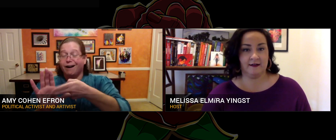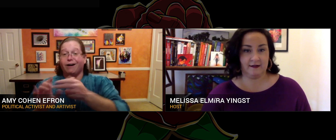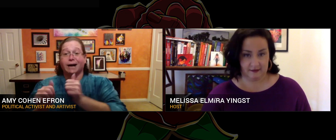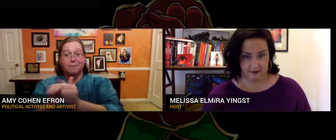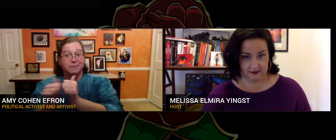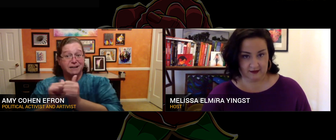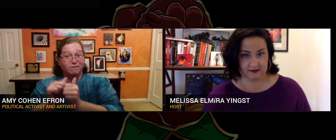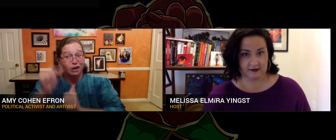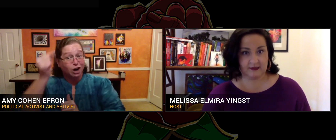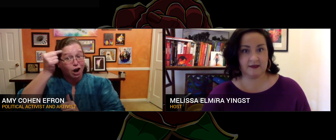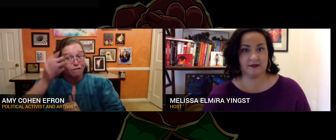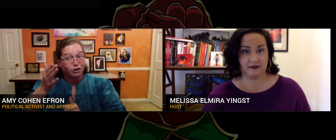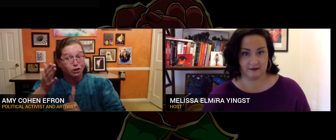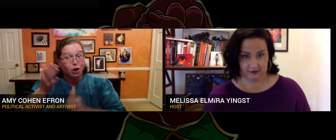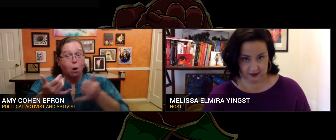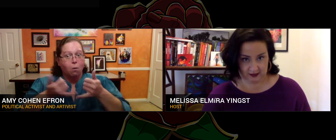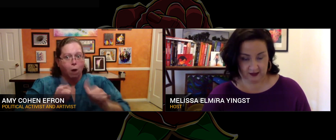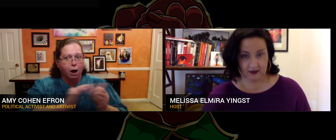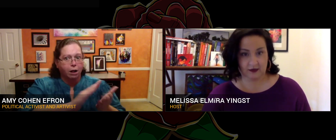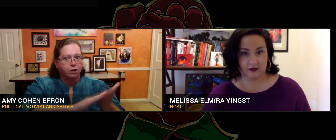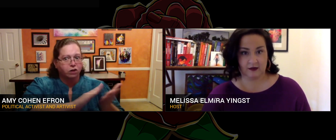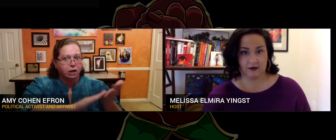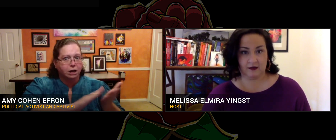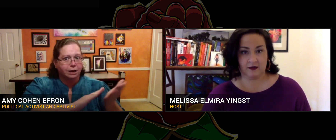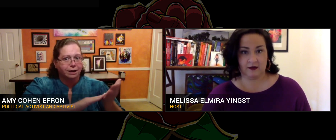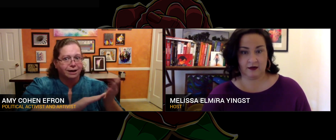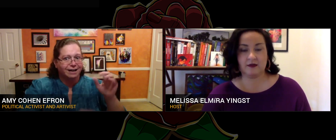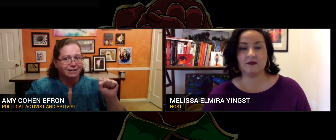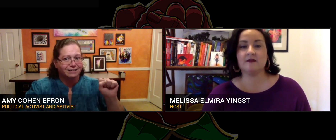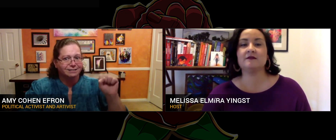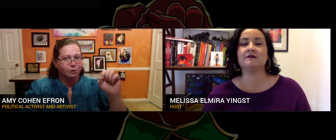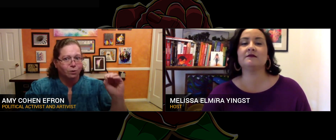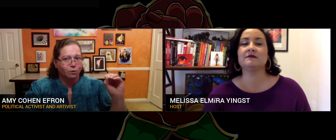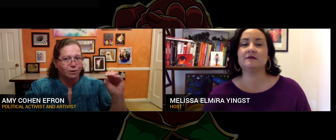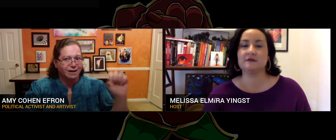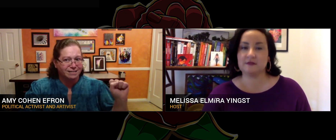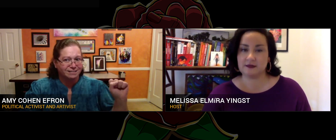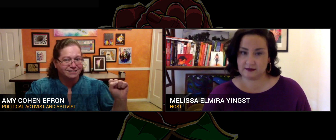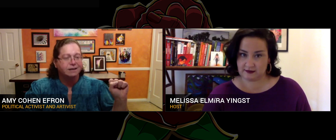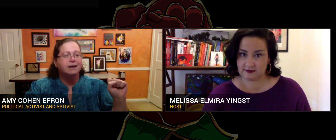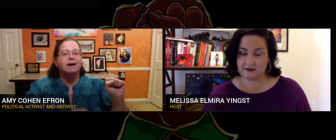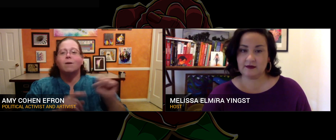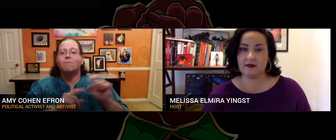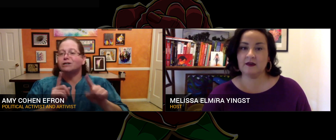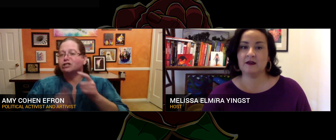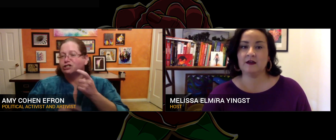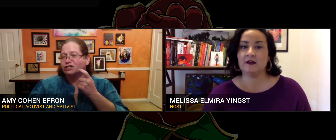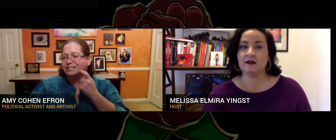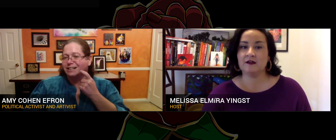He is currently competing to become Governor, while running as Secretary of State.